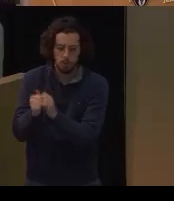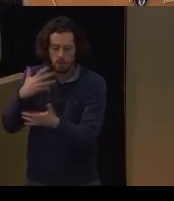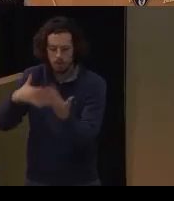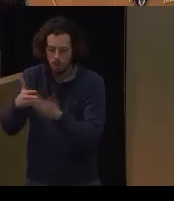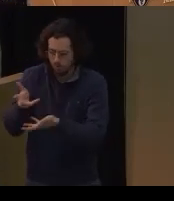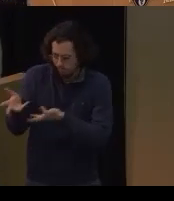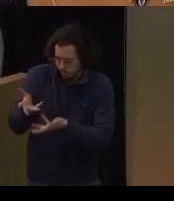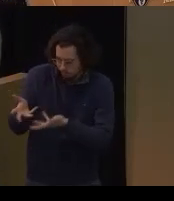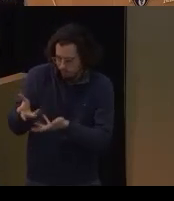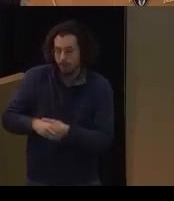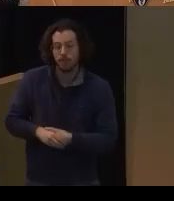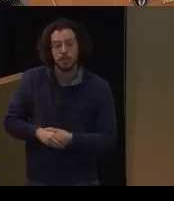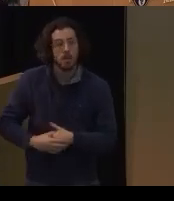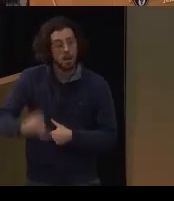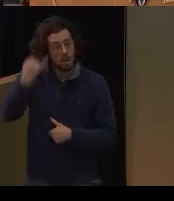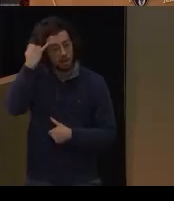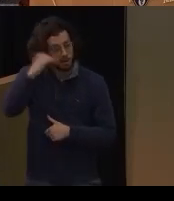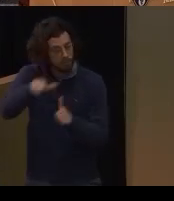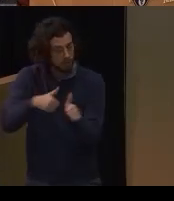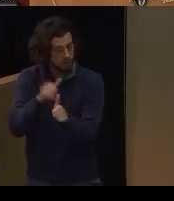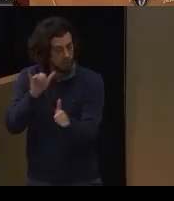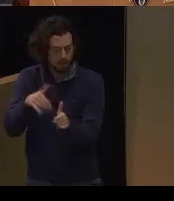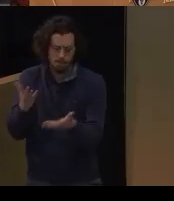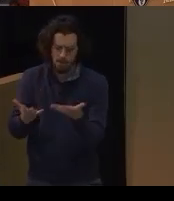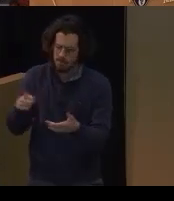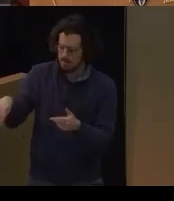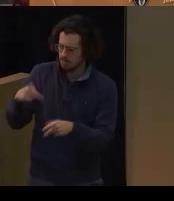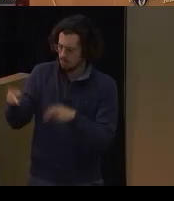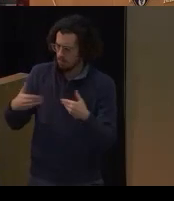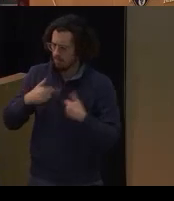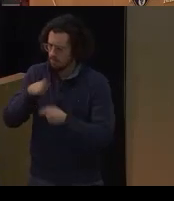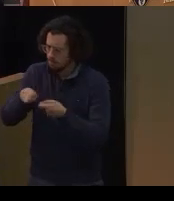the idea being that maybe there's something about these people they have a certain characteristic